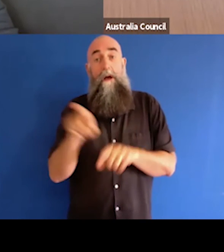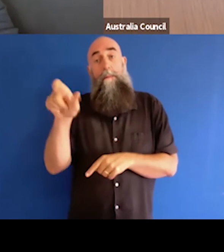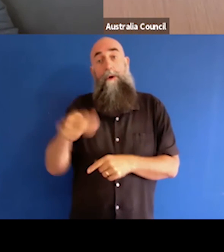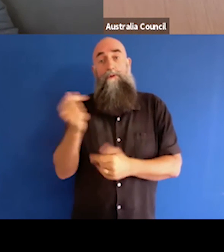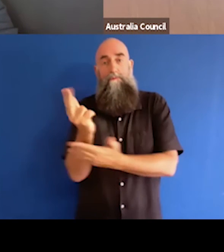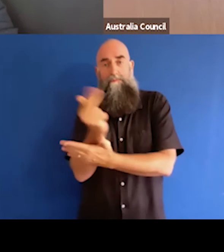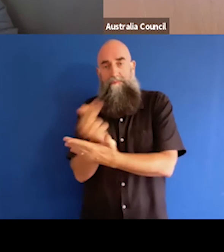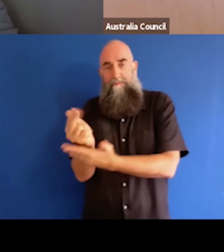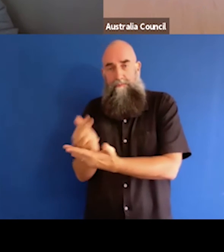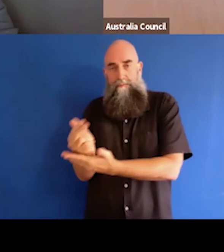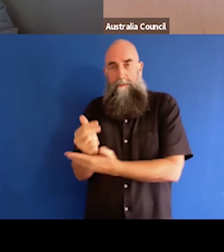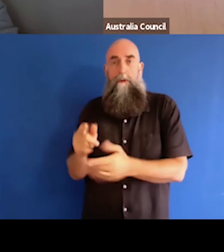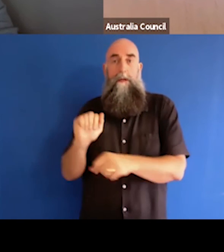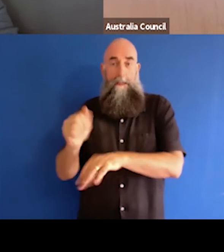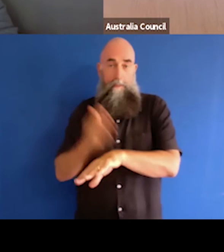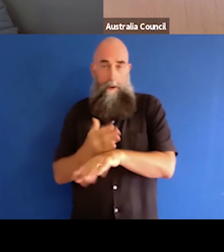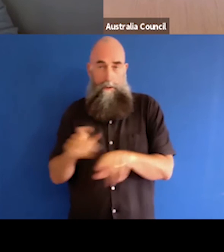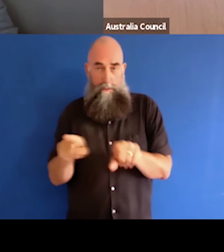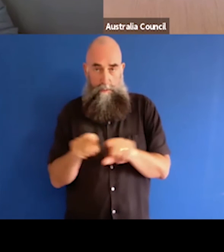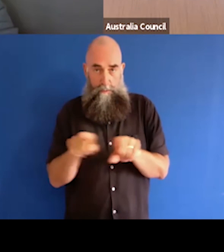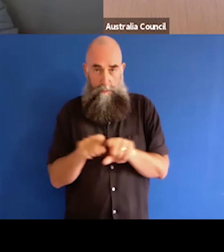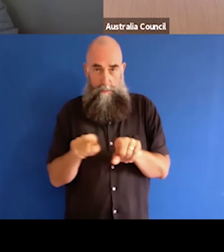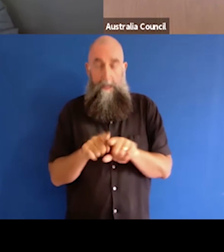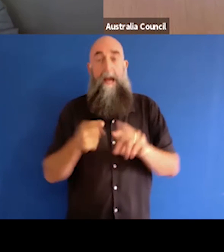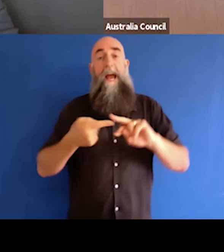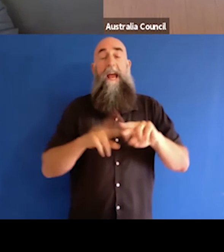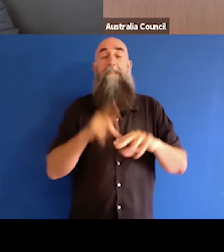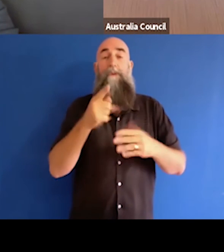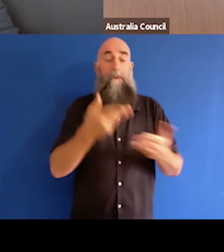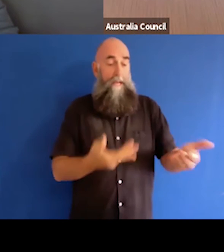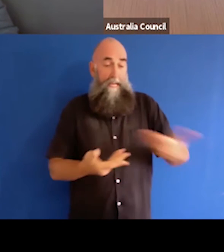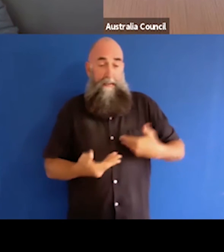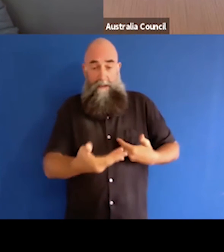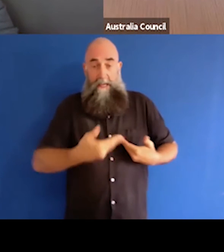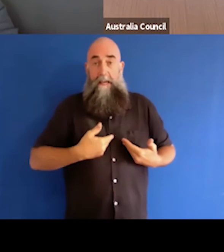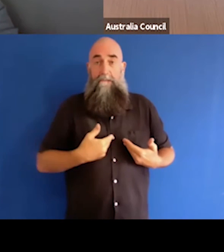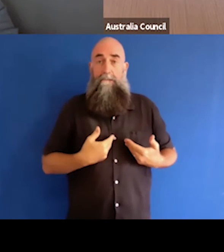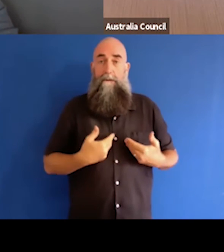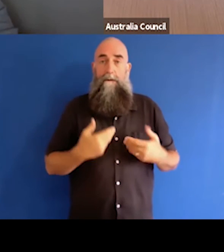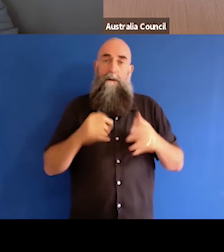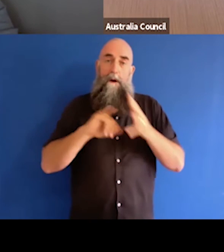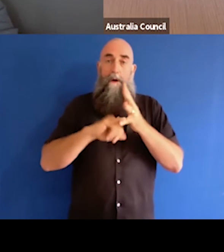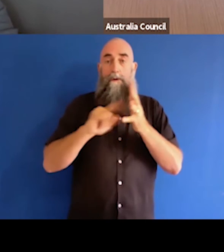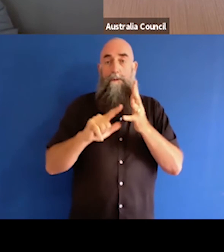be applying for. If you're submitting support material it is important to submit examples in